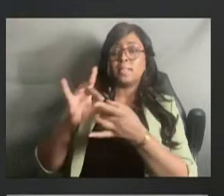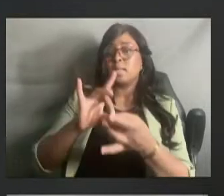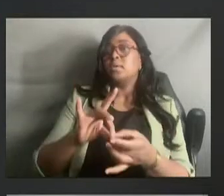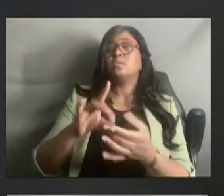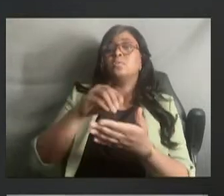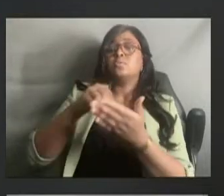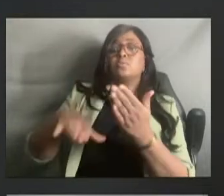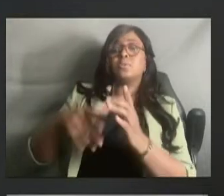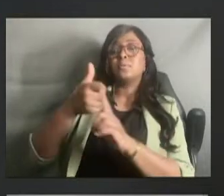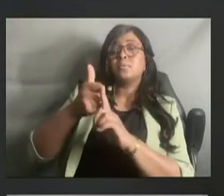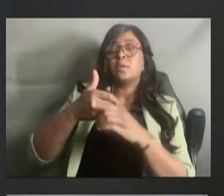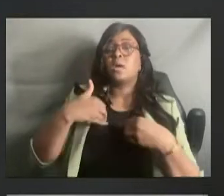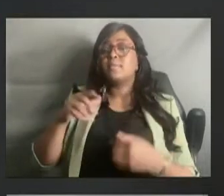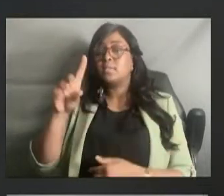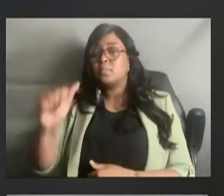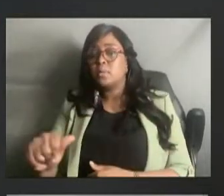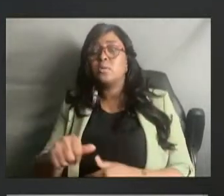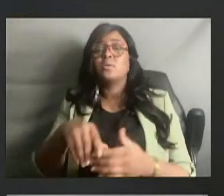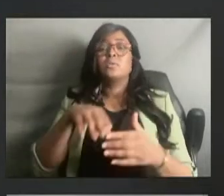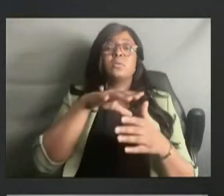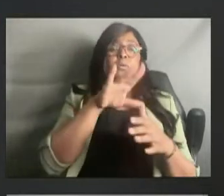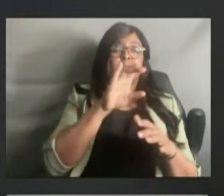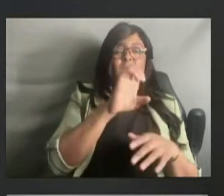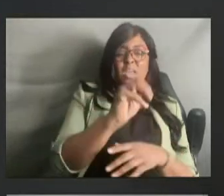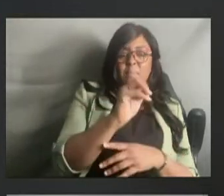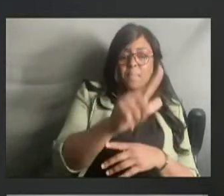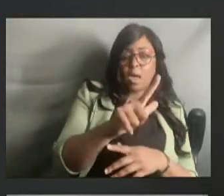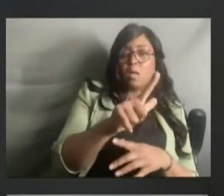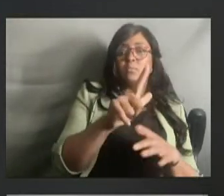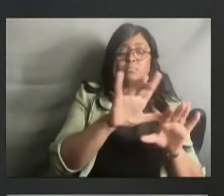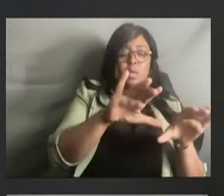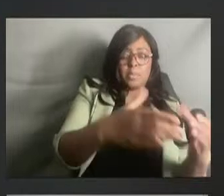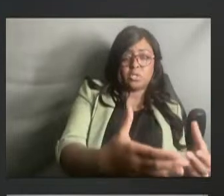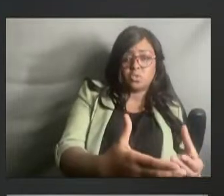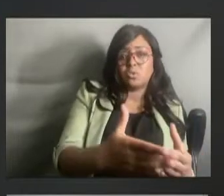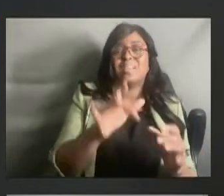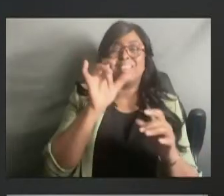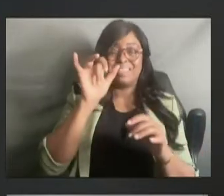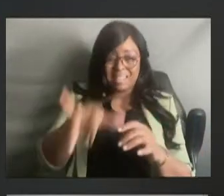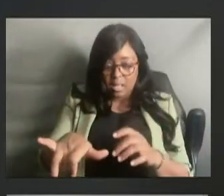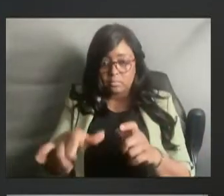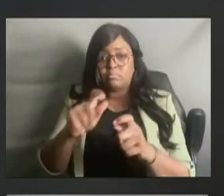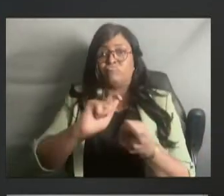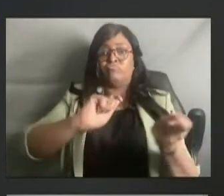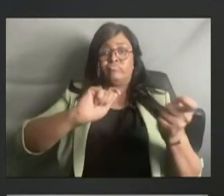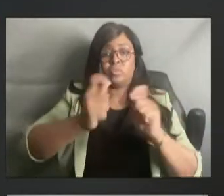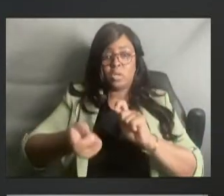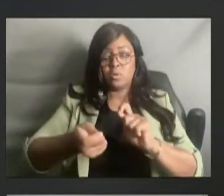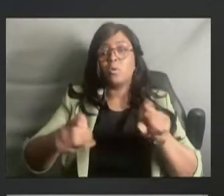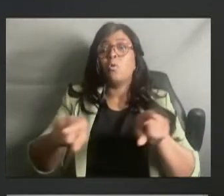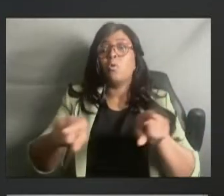district, the populations that we serve in terms of students with disabilities, in terms of